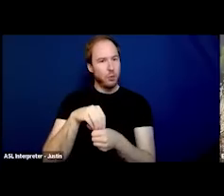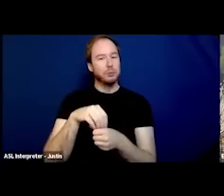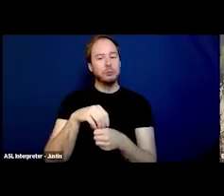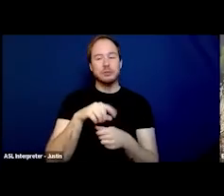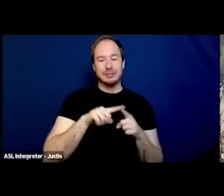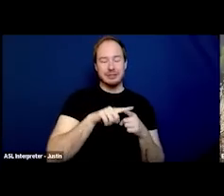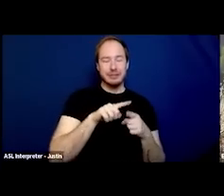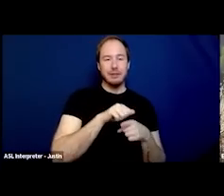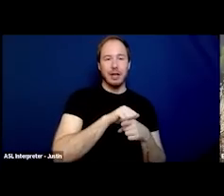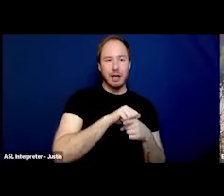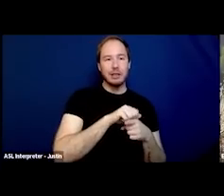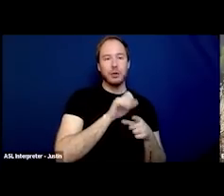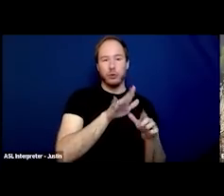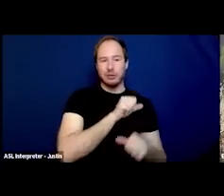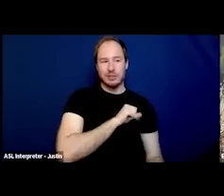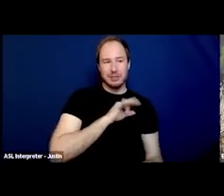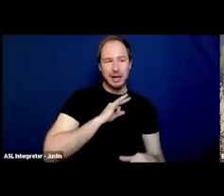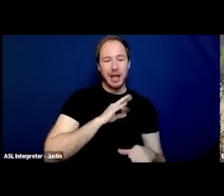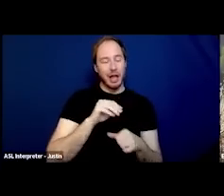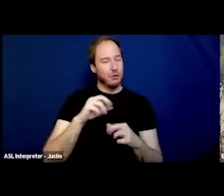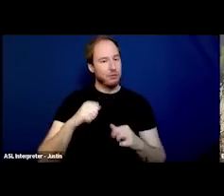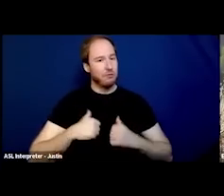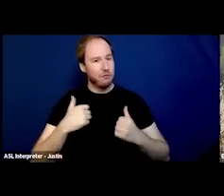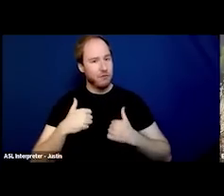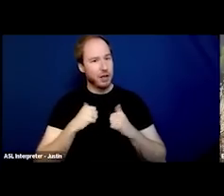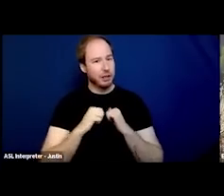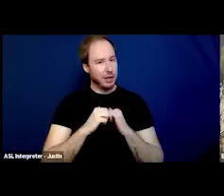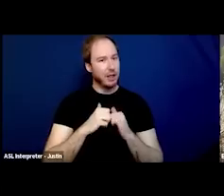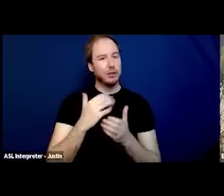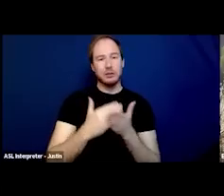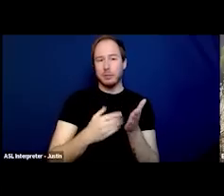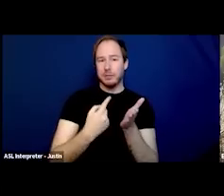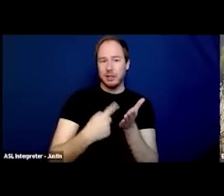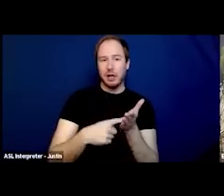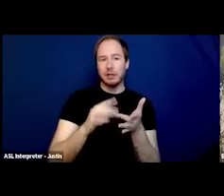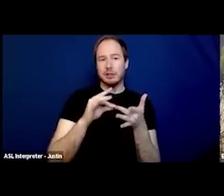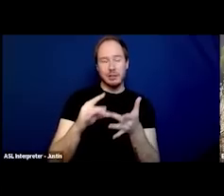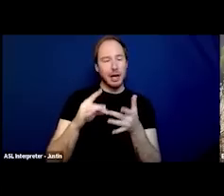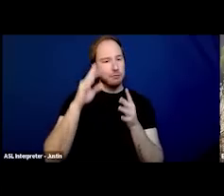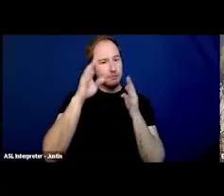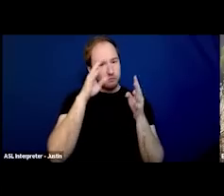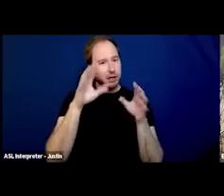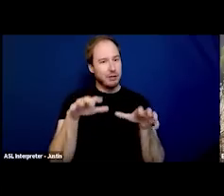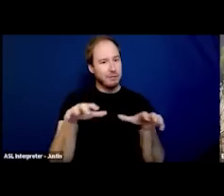and also with the residents. Discussion guides, creative activities, like arts-based activities,